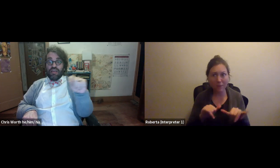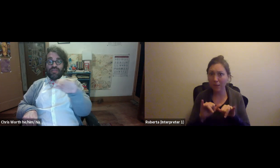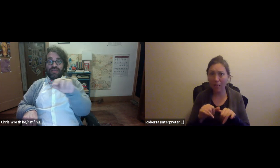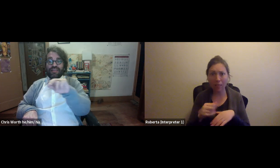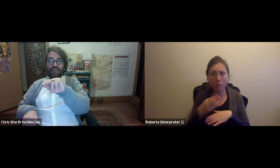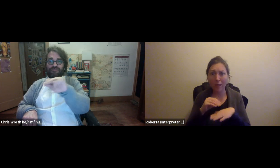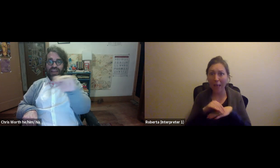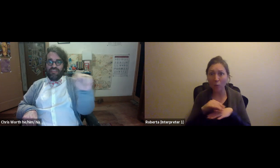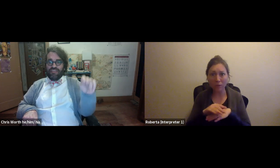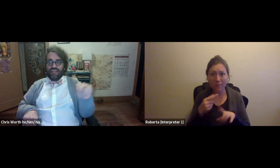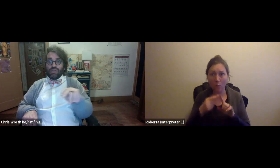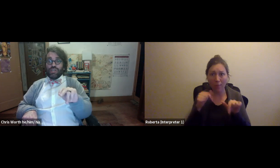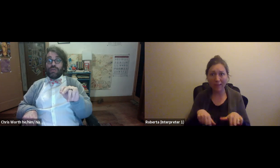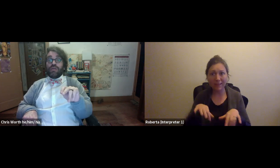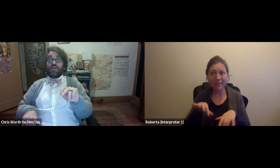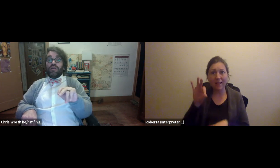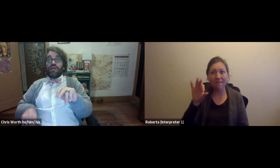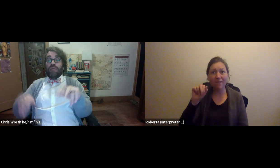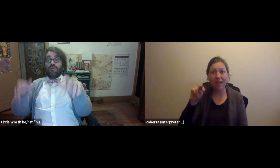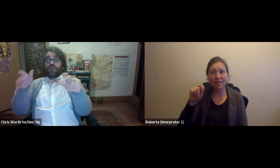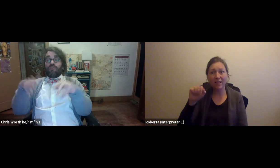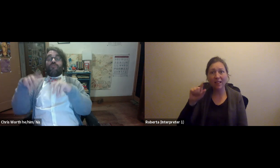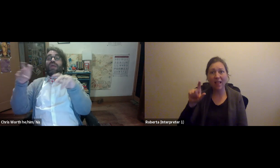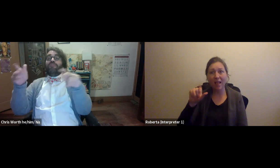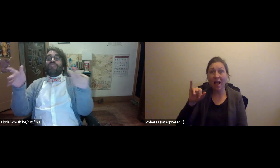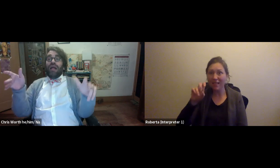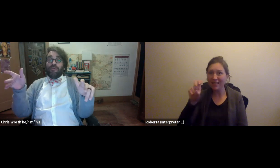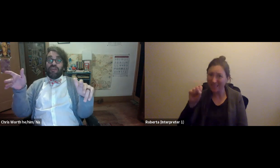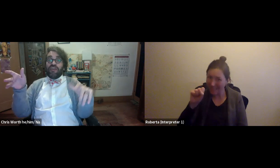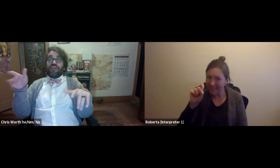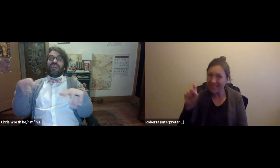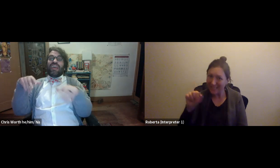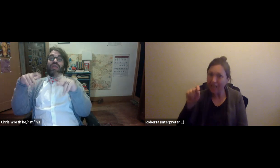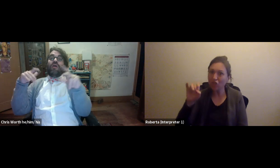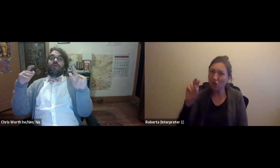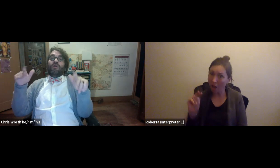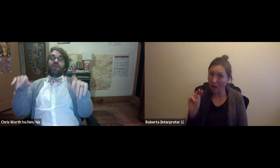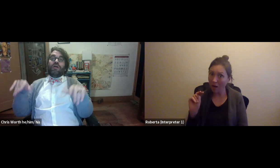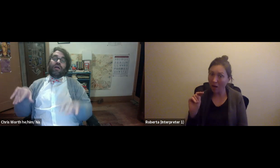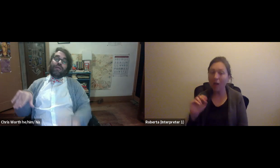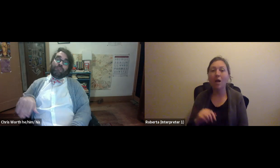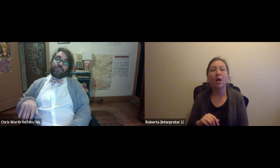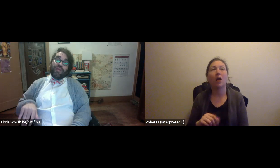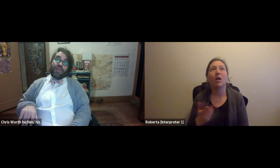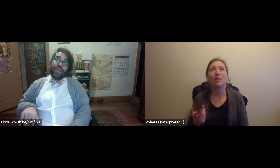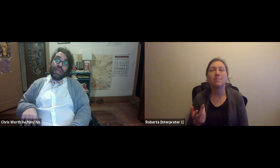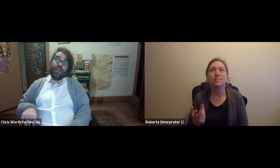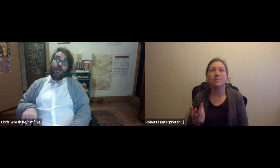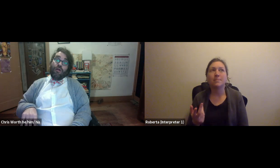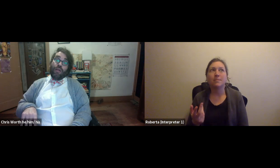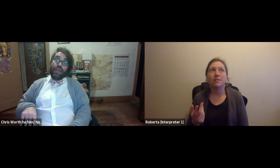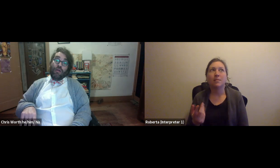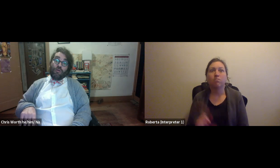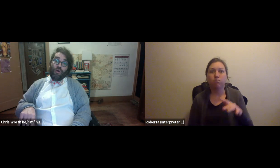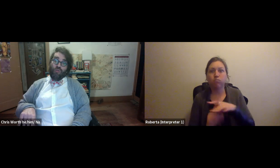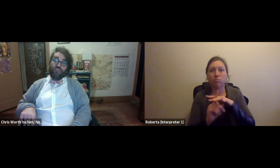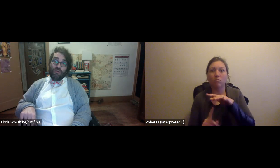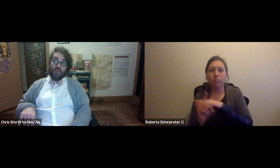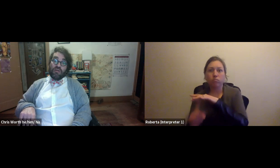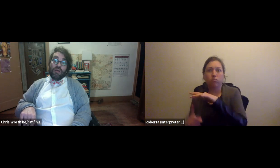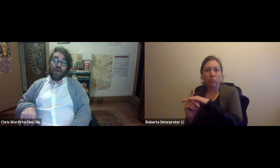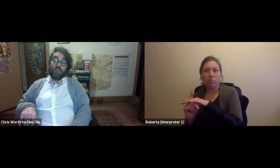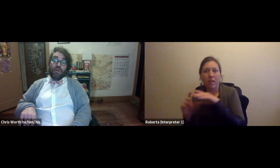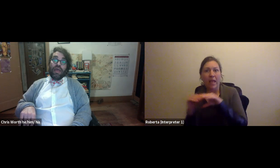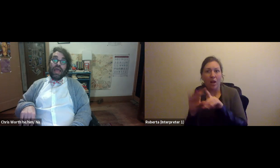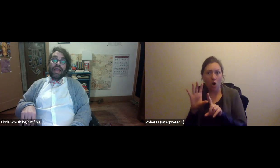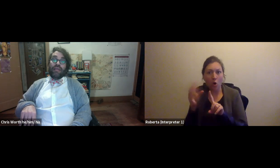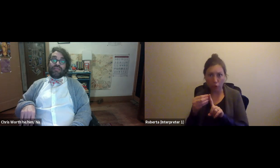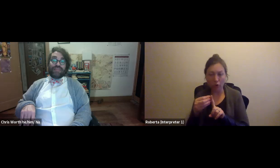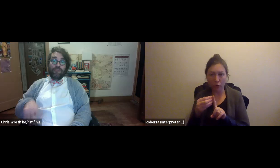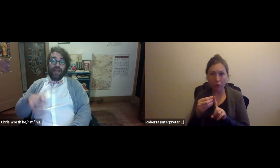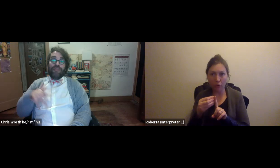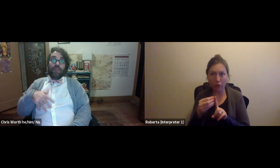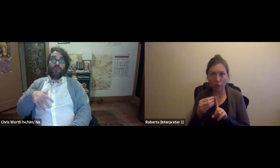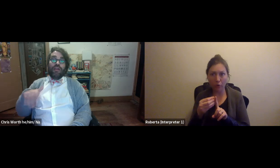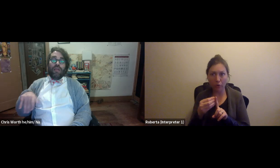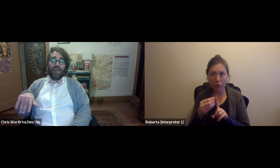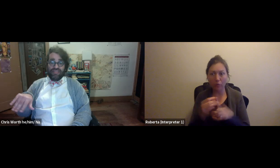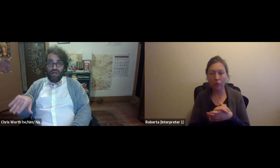This ifantilization creeps up in our culture. Sometimes I put it on myself,